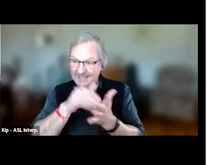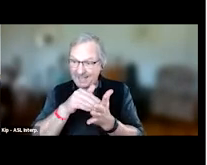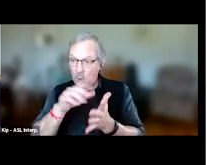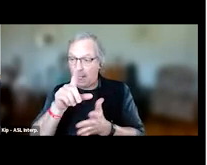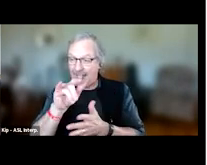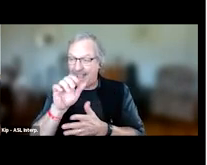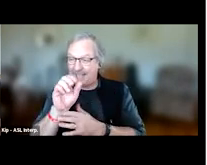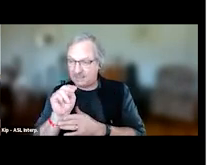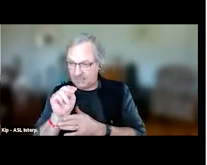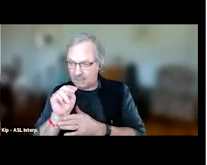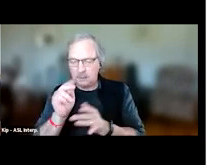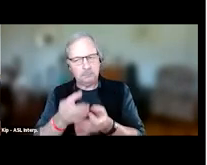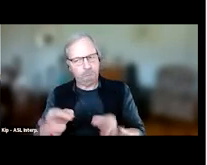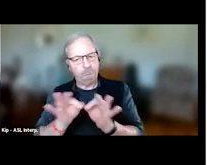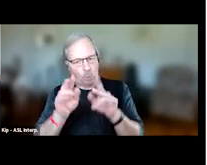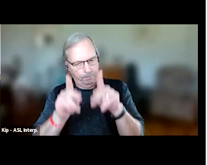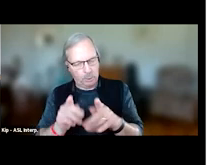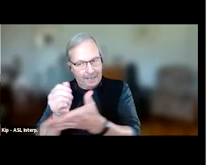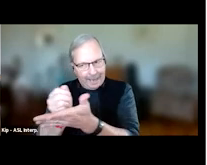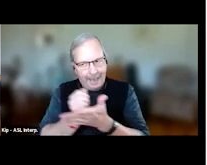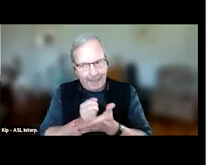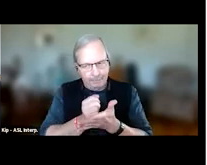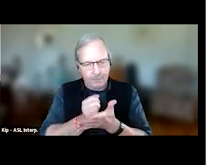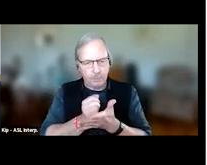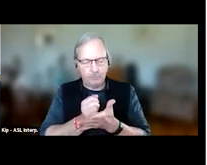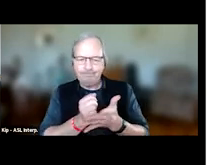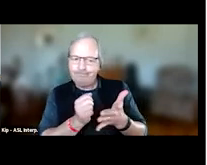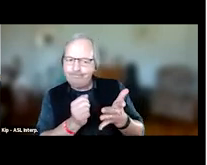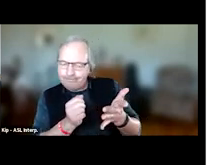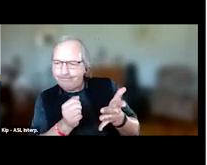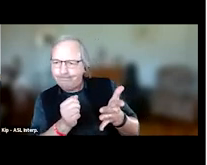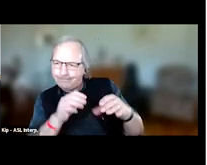a key person in helping you get your foot in the door if you really can't find another way.